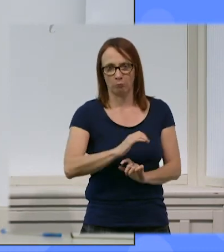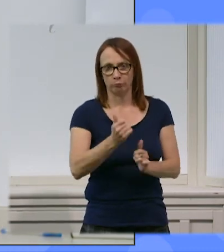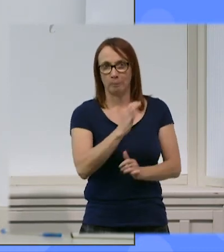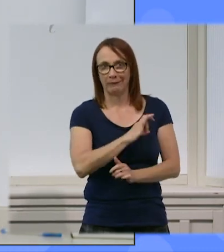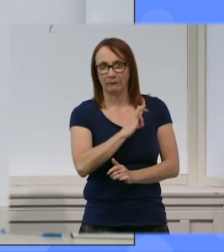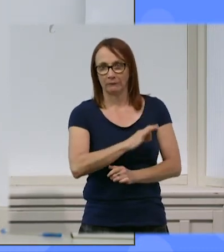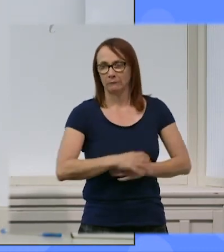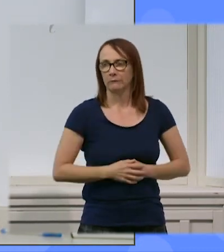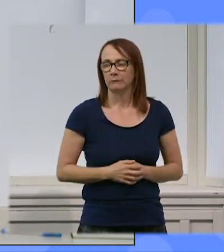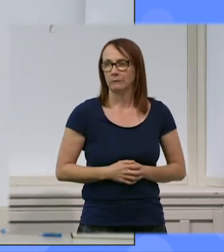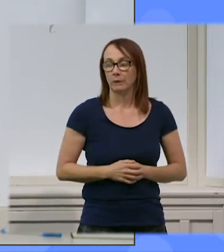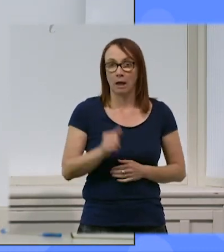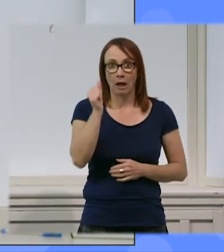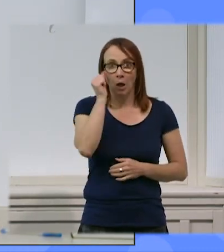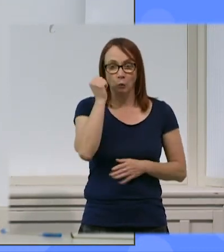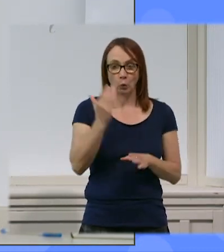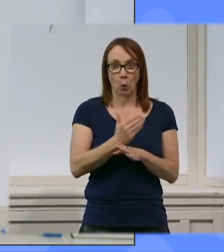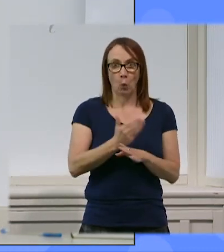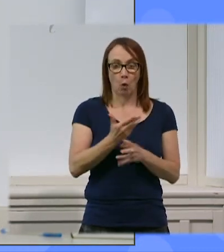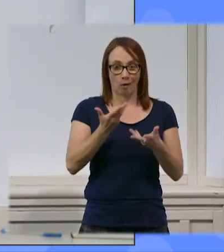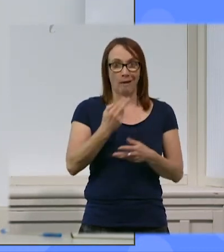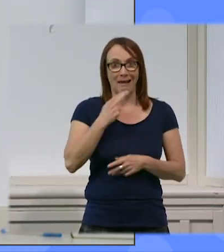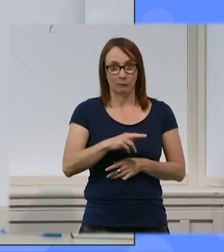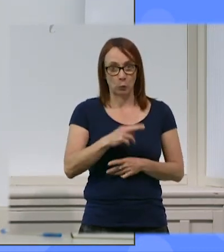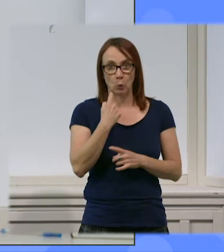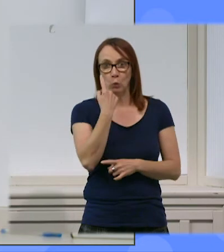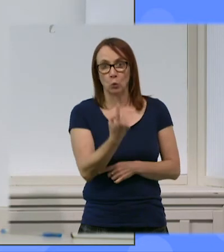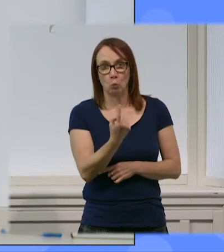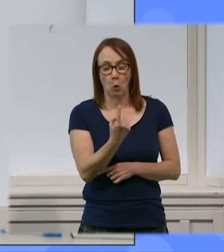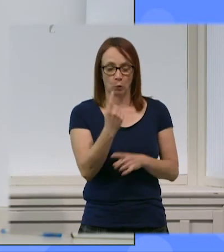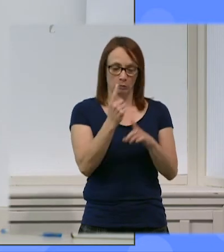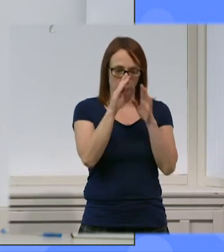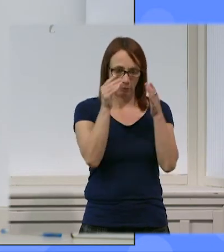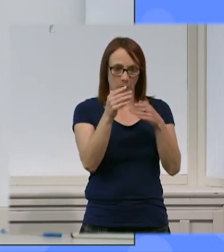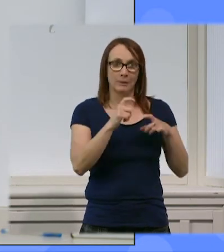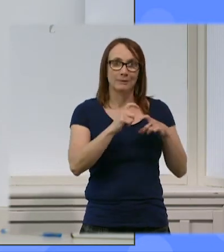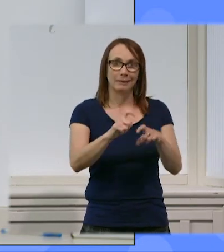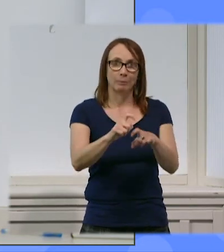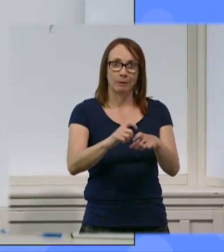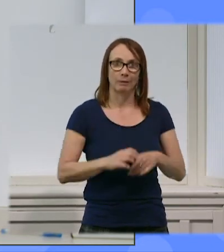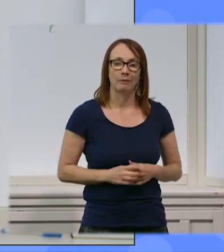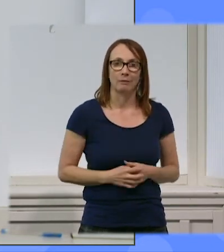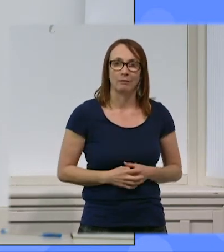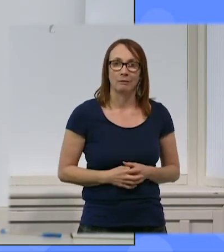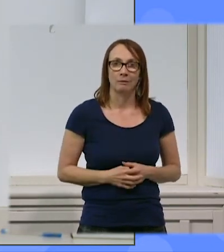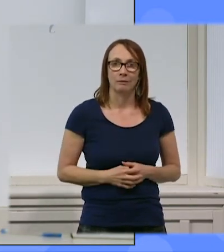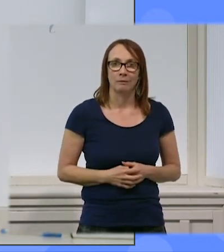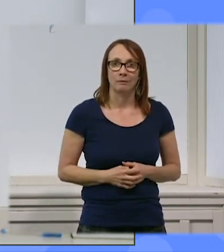all our work was afternoon and then tomorrow morning will be about sustainability to pick up on that theme and we're going to start thinking about